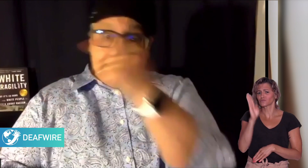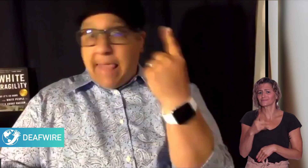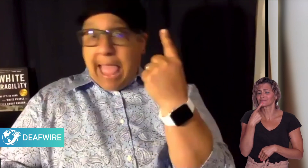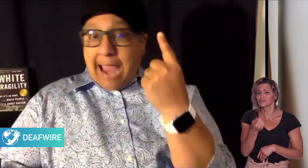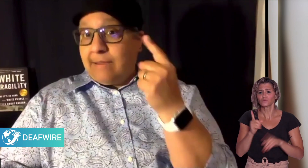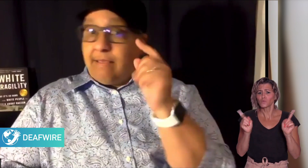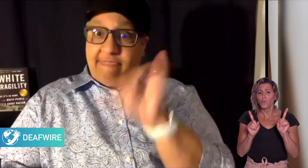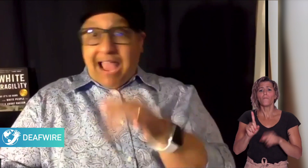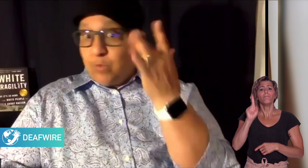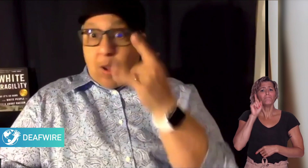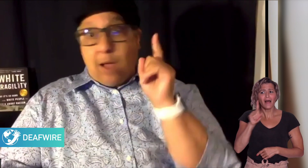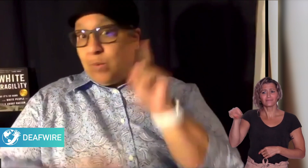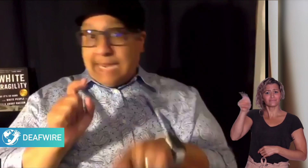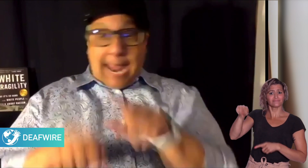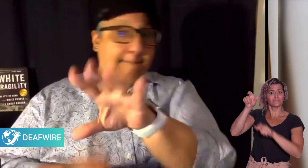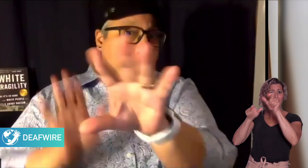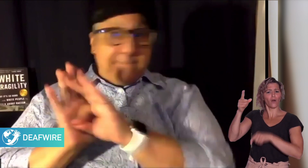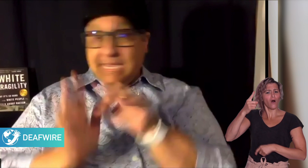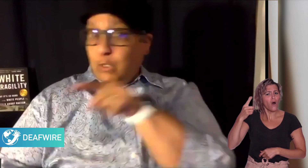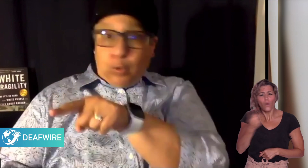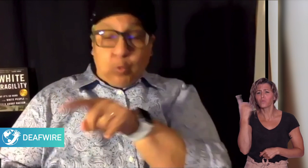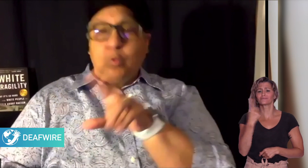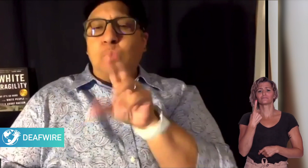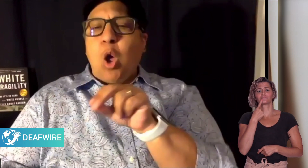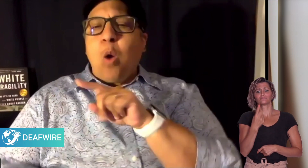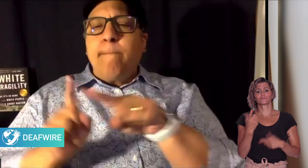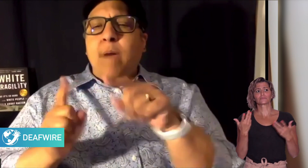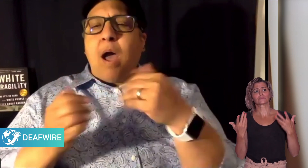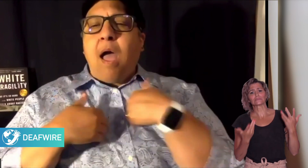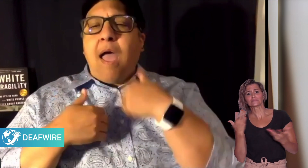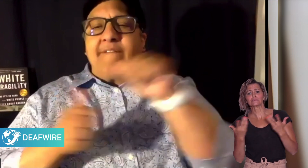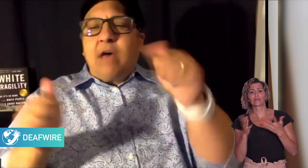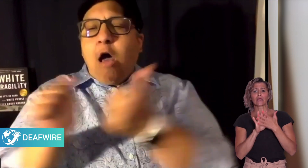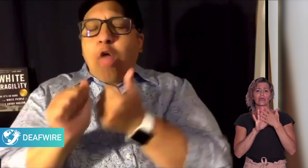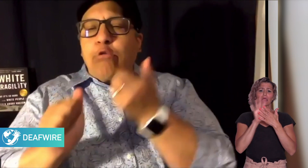why we can’t pick you,” no - but they always have